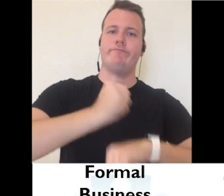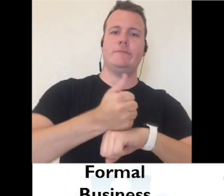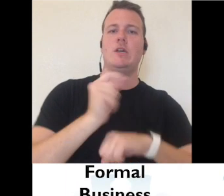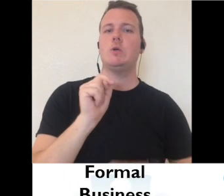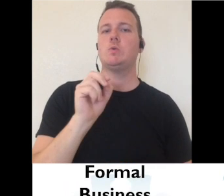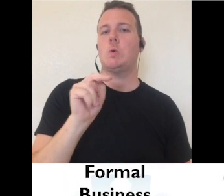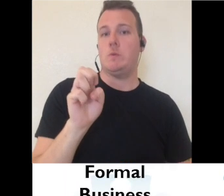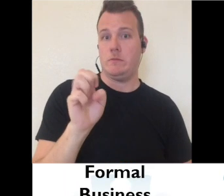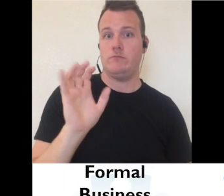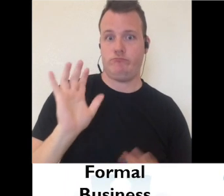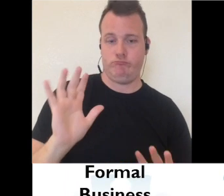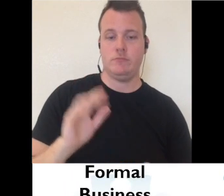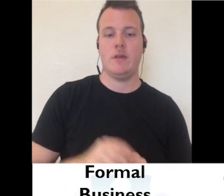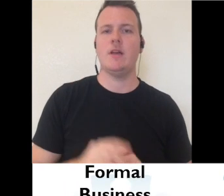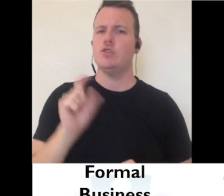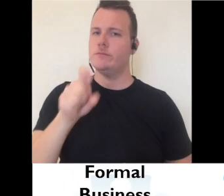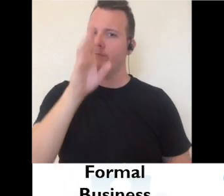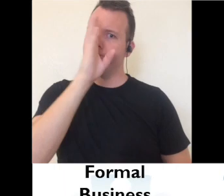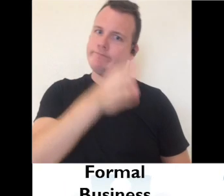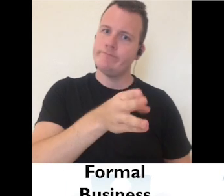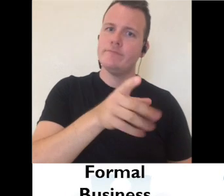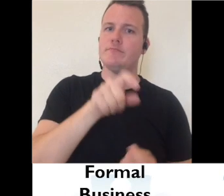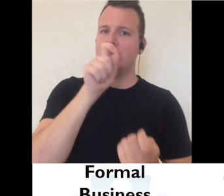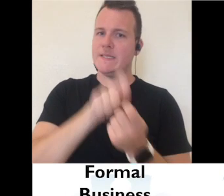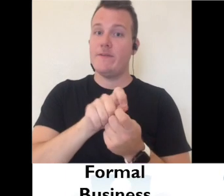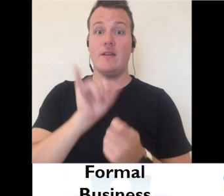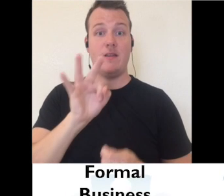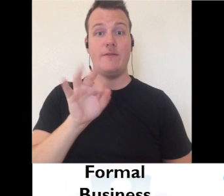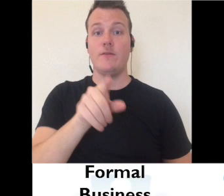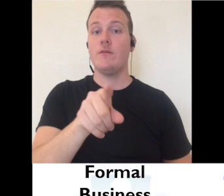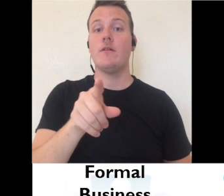probably end up in the round file and the executive summary is all that's left-